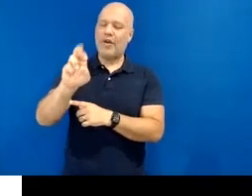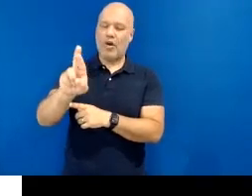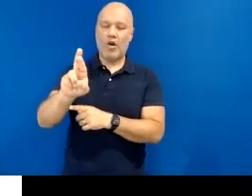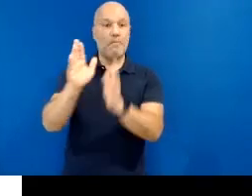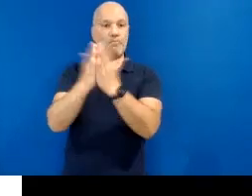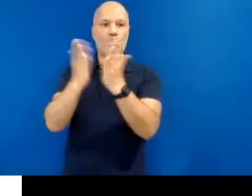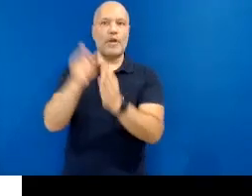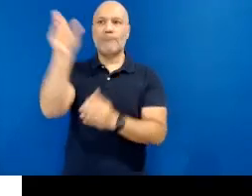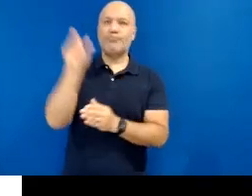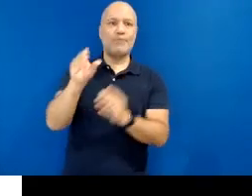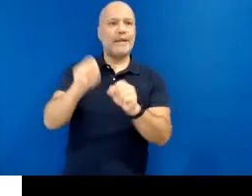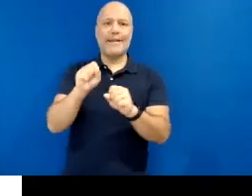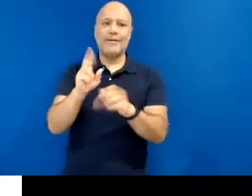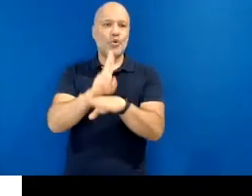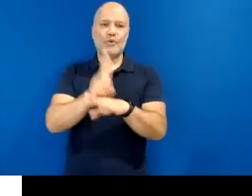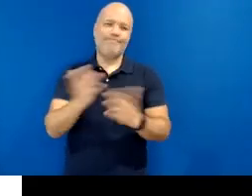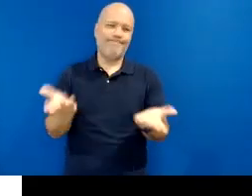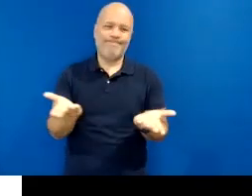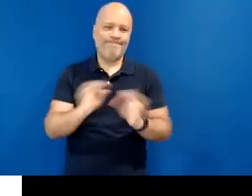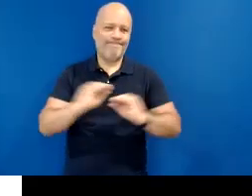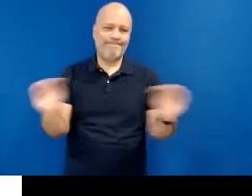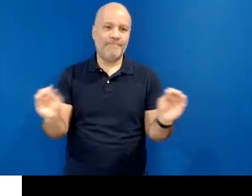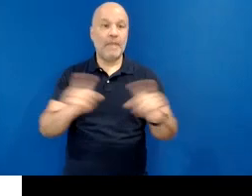that here at Fresno City College,